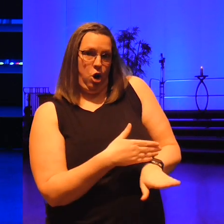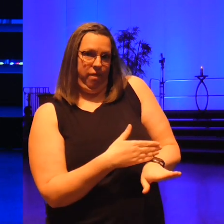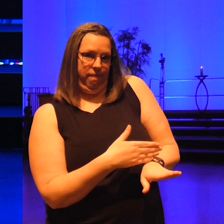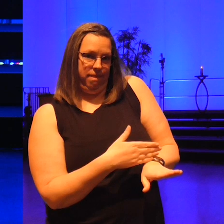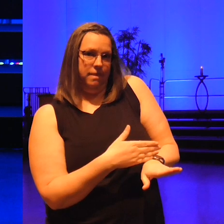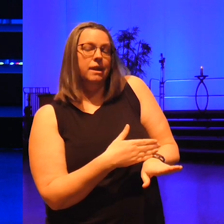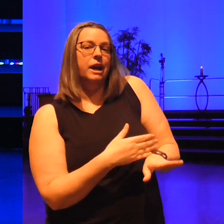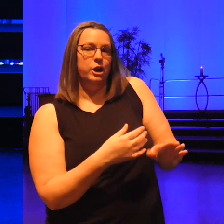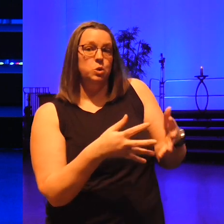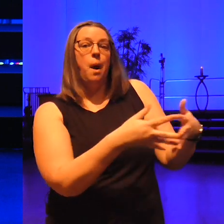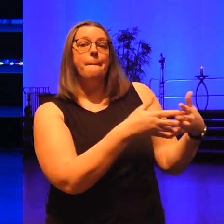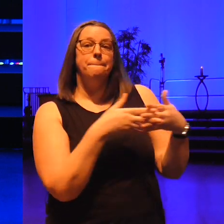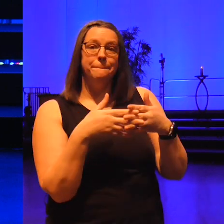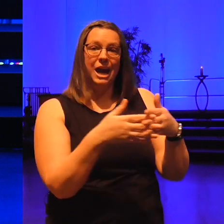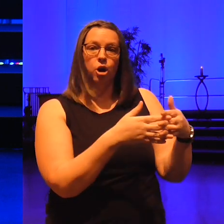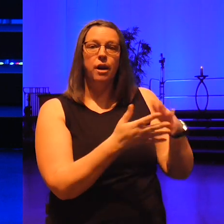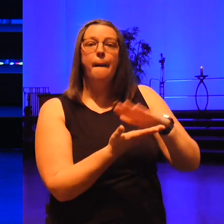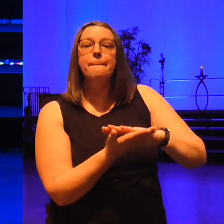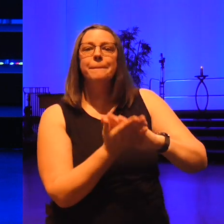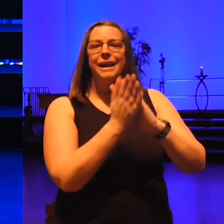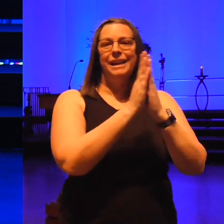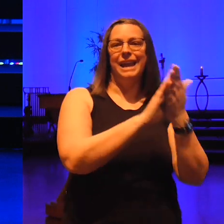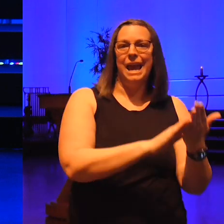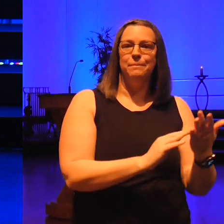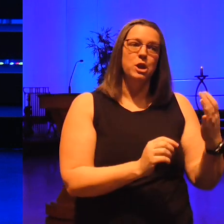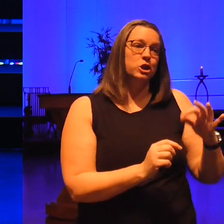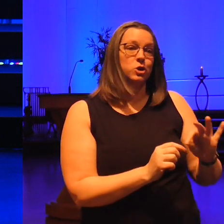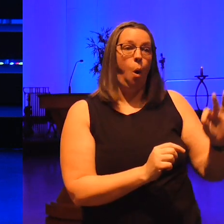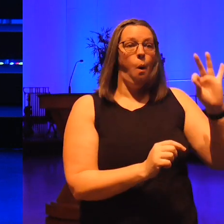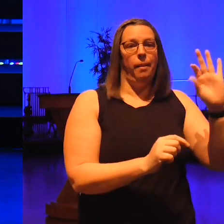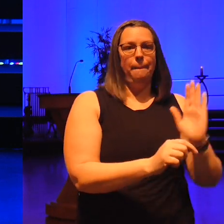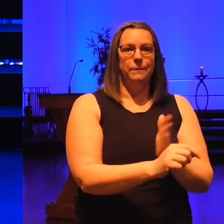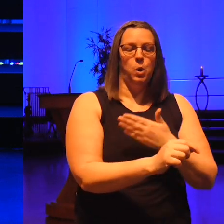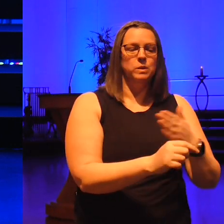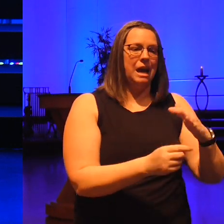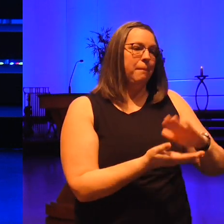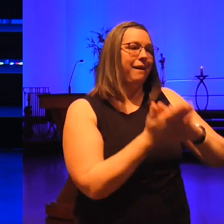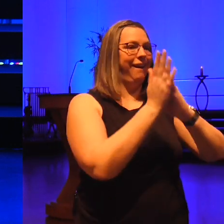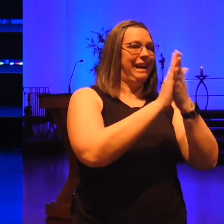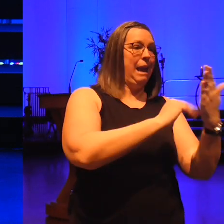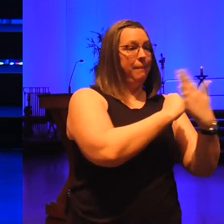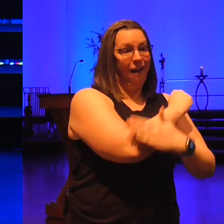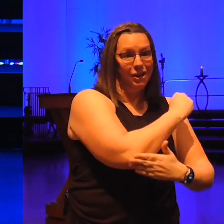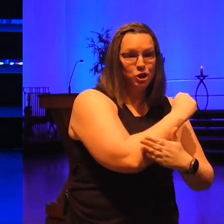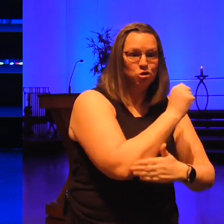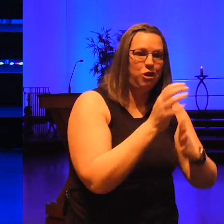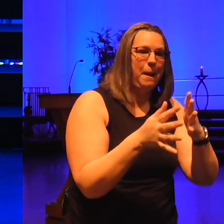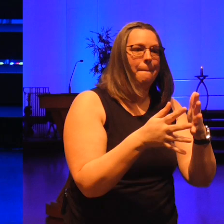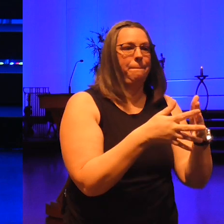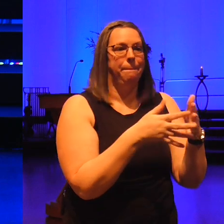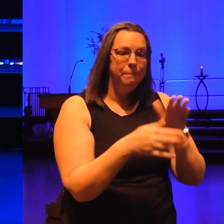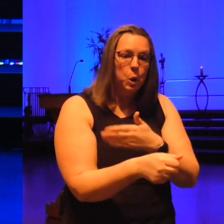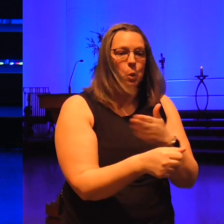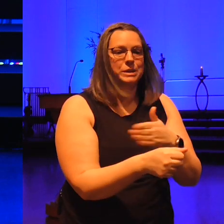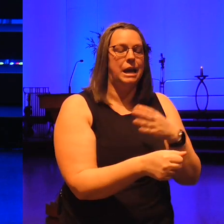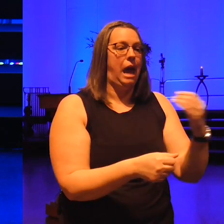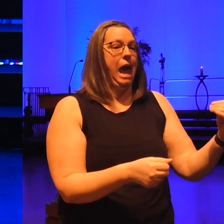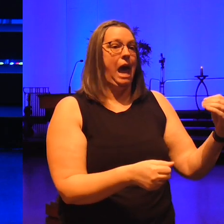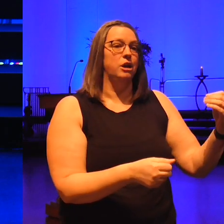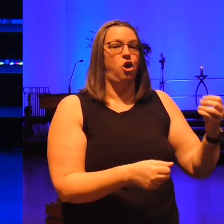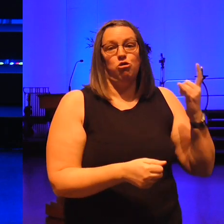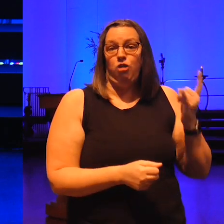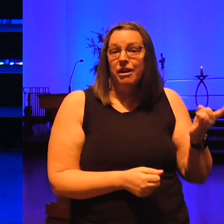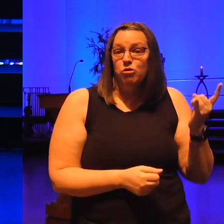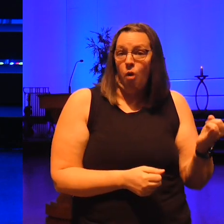to Soul music and to country music and to to the religion of my upbringing rock and roll and so I